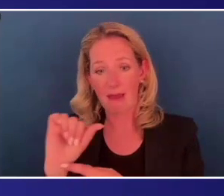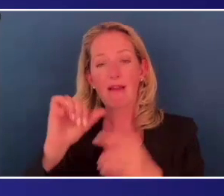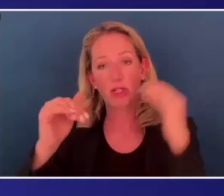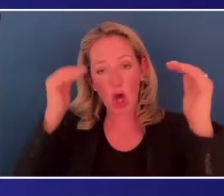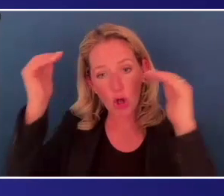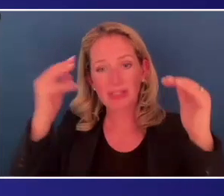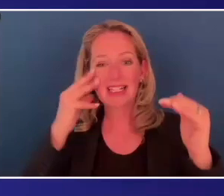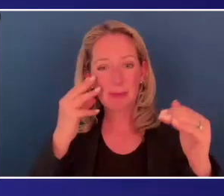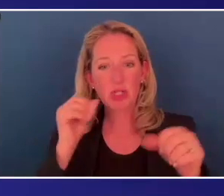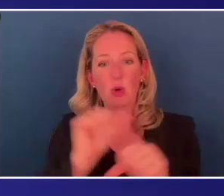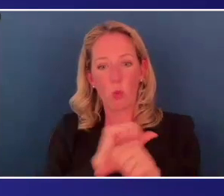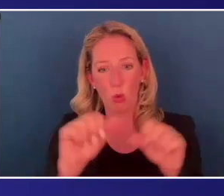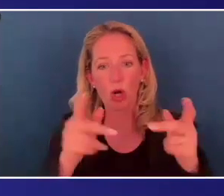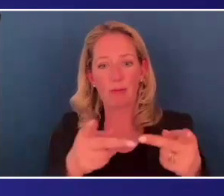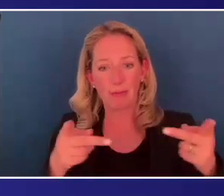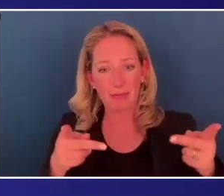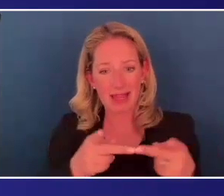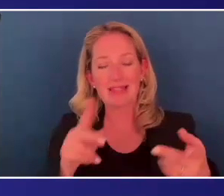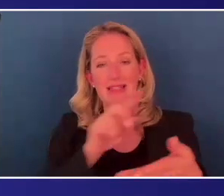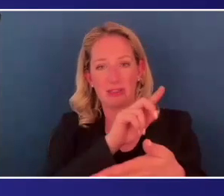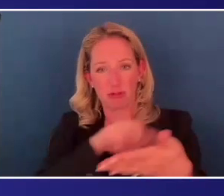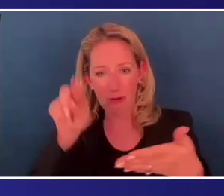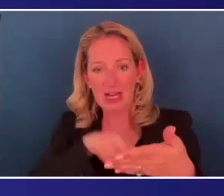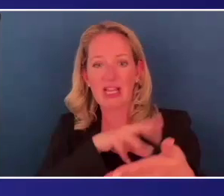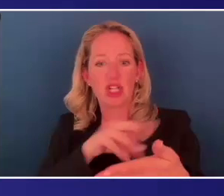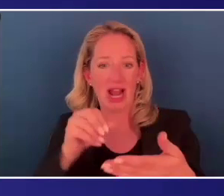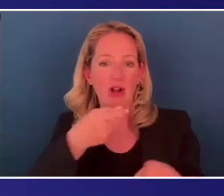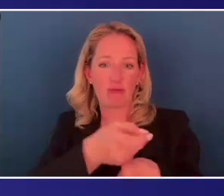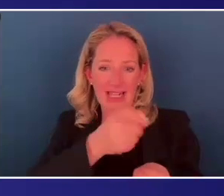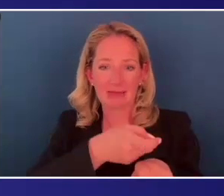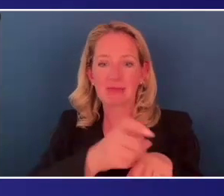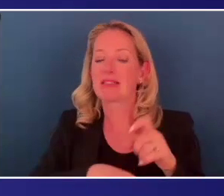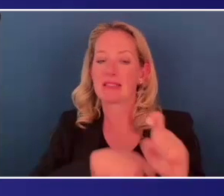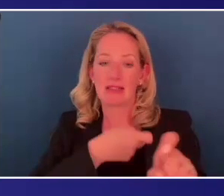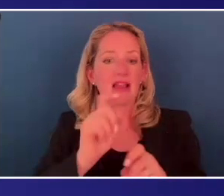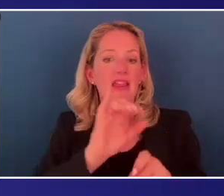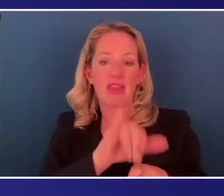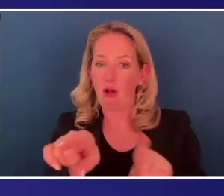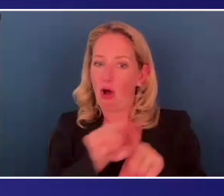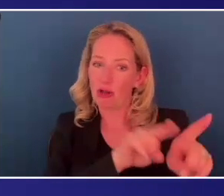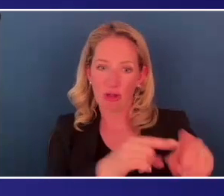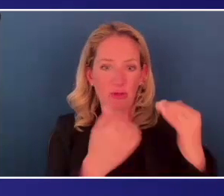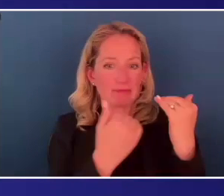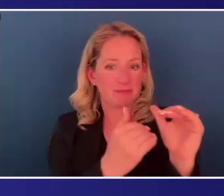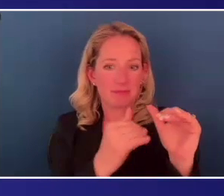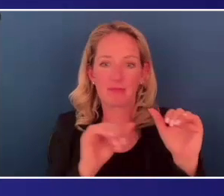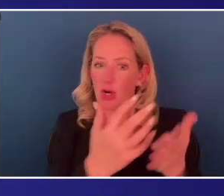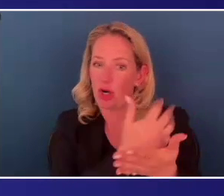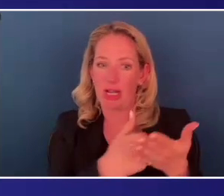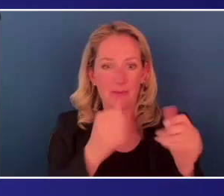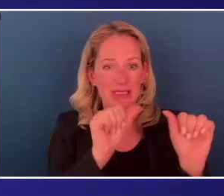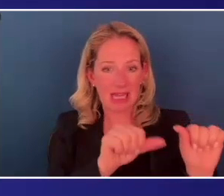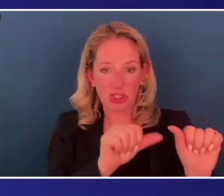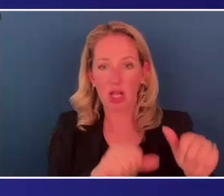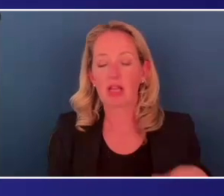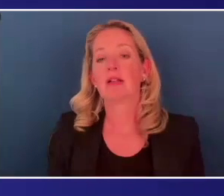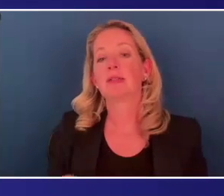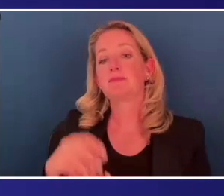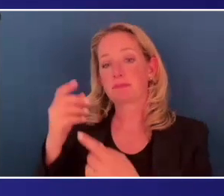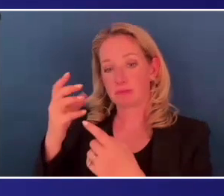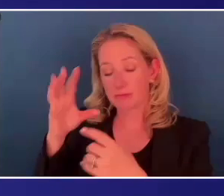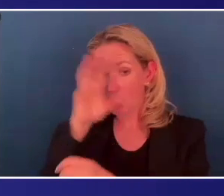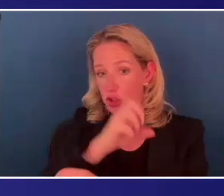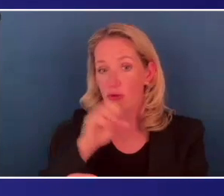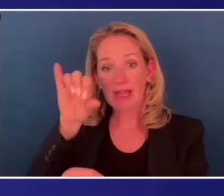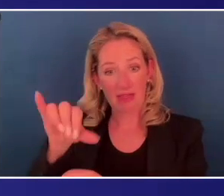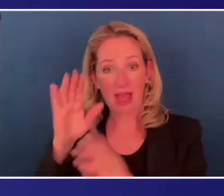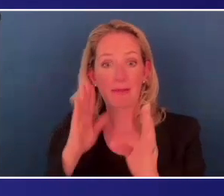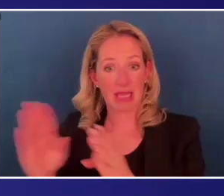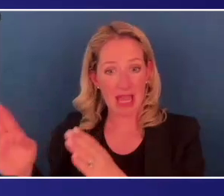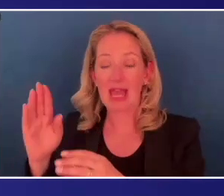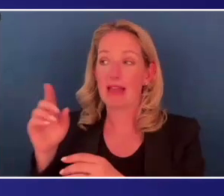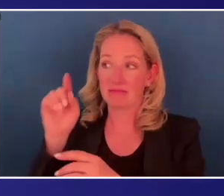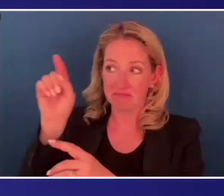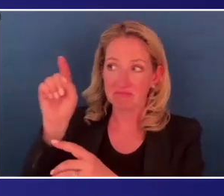Which further impacts their earning potential. Assuming the administration moves forward the IDR plan options recommended in project, 2,025, borrowers could expect an average payment cost to double.